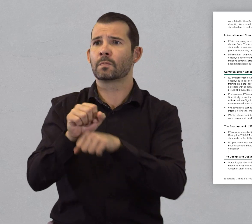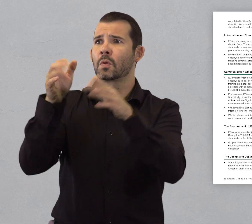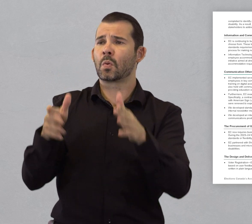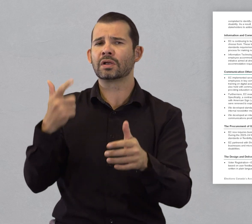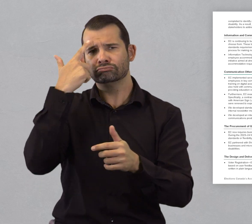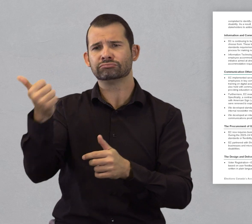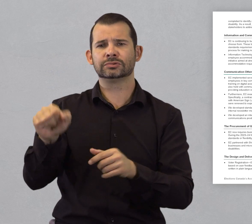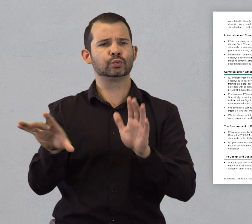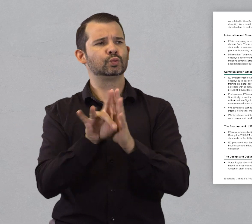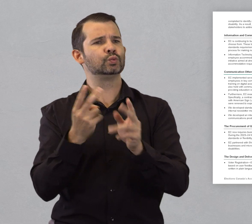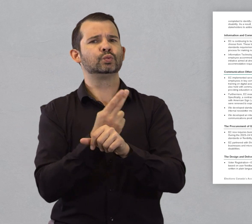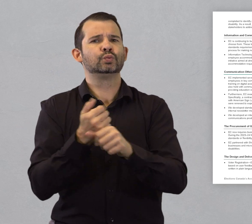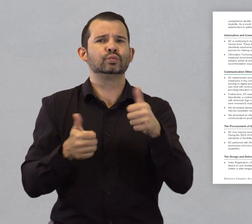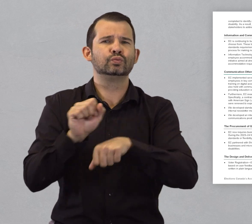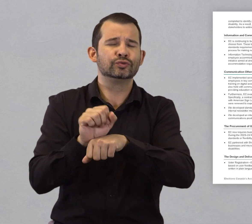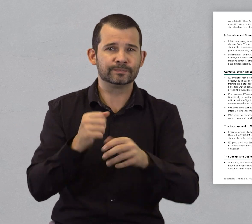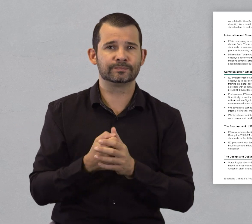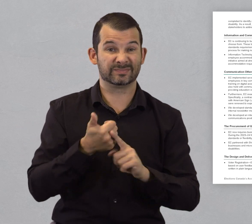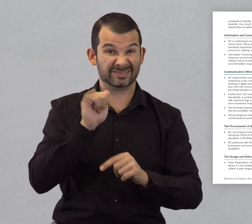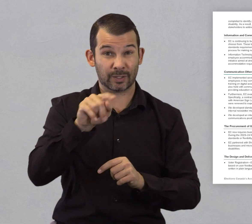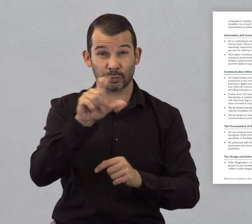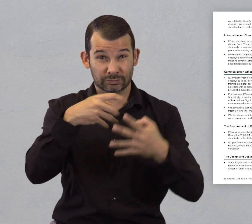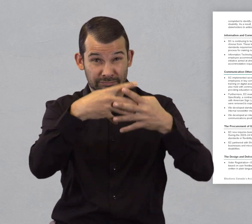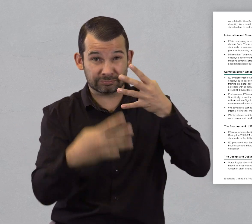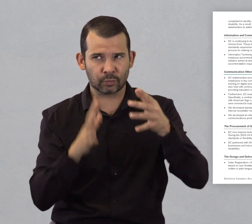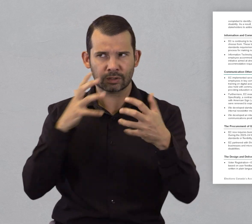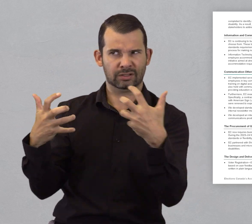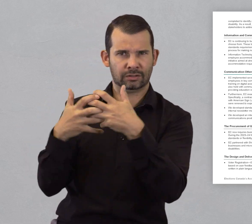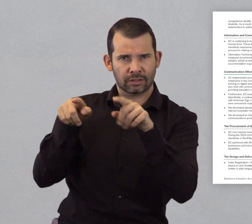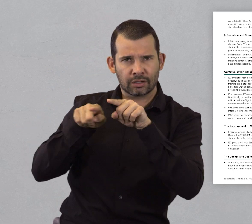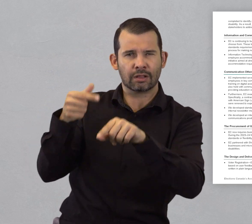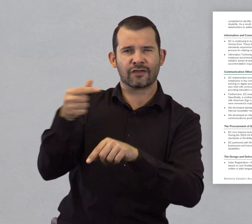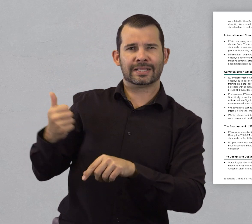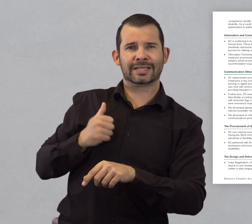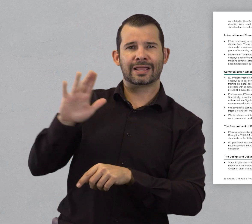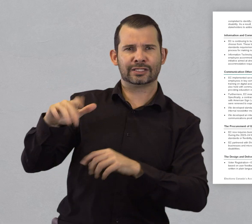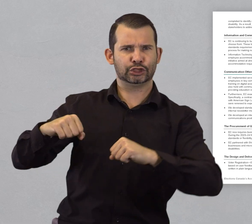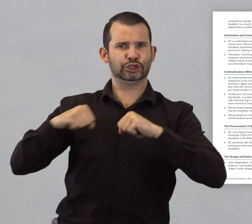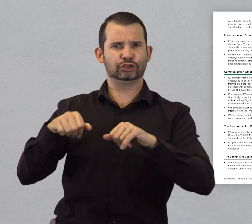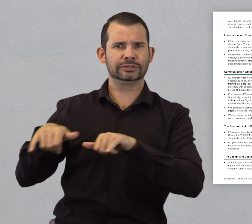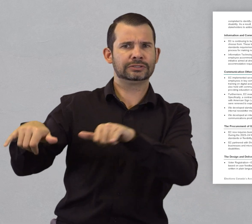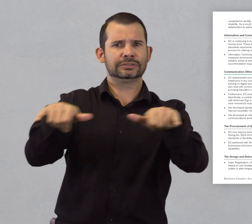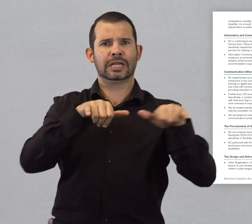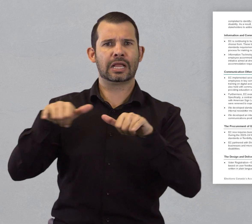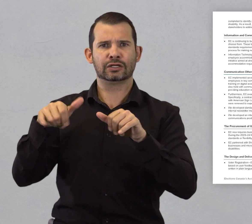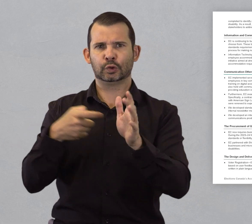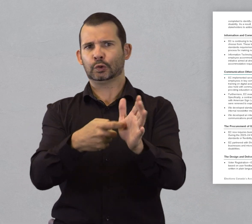to choose from. These tools will be aligned with the Government of Canada’s (GoC’s) security